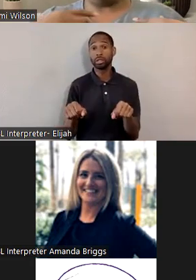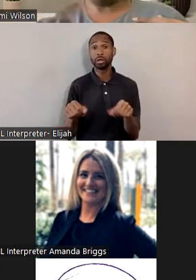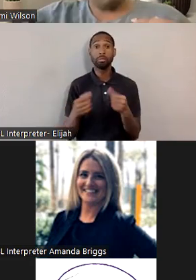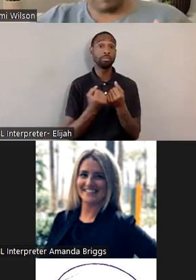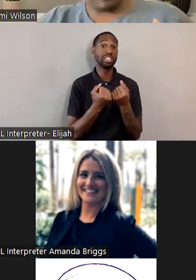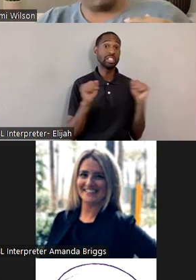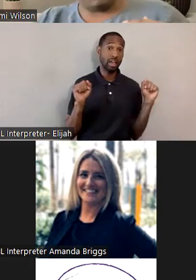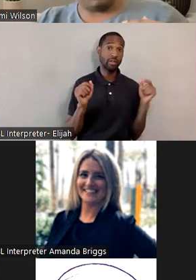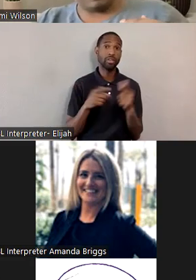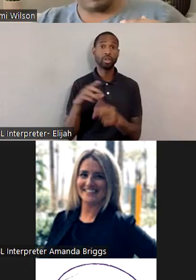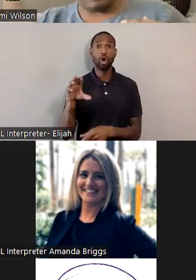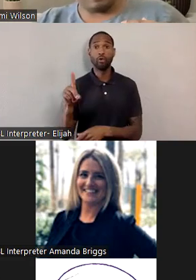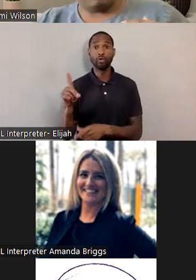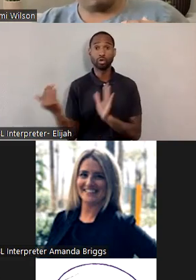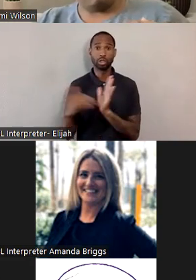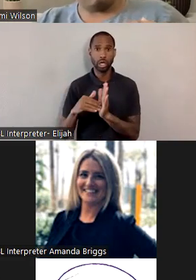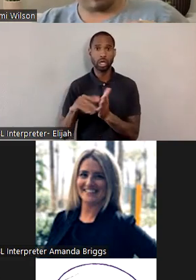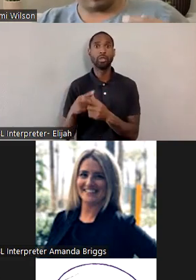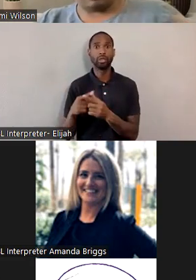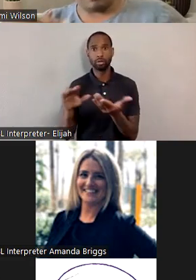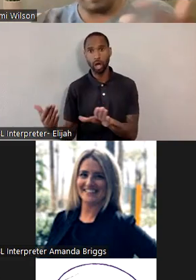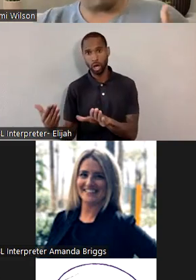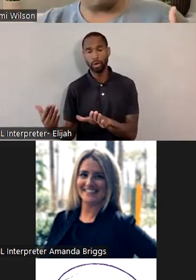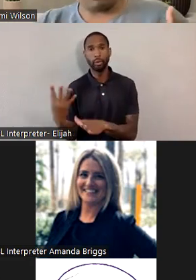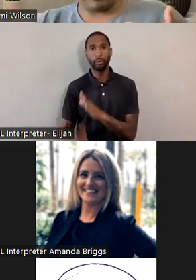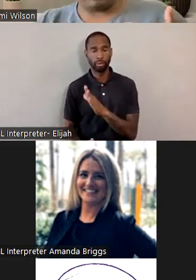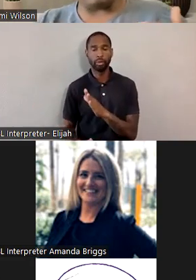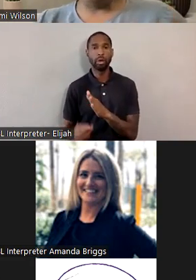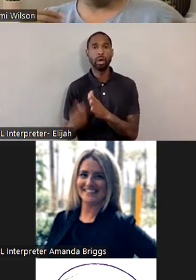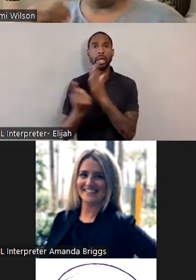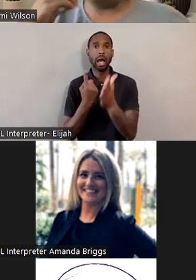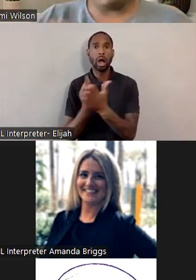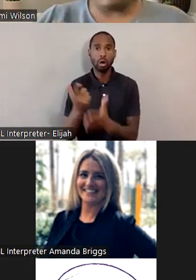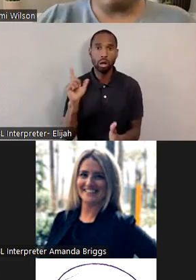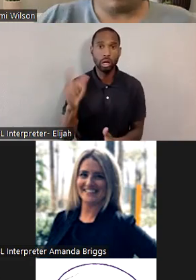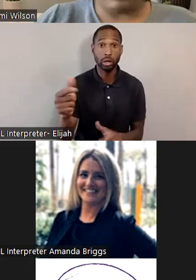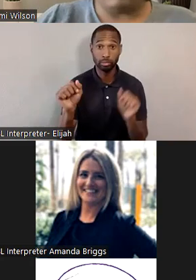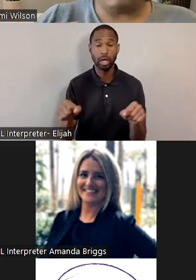and then overdose and die an hour or two later. So it's very important